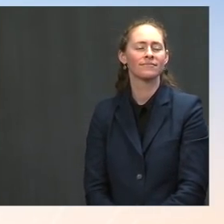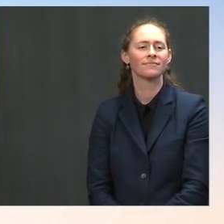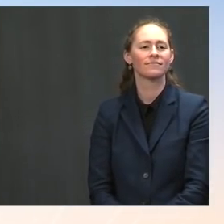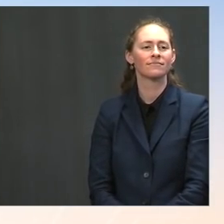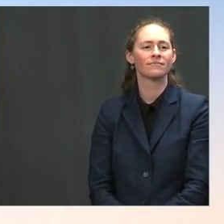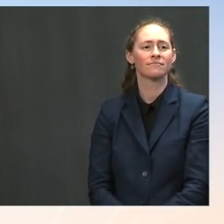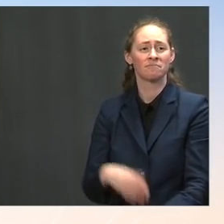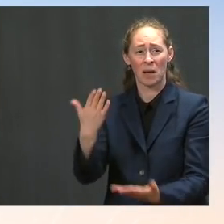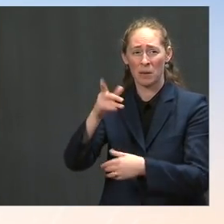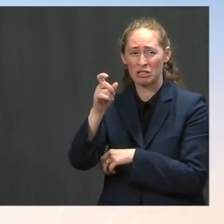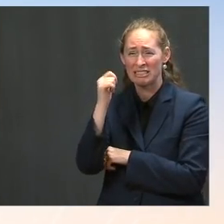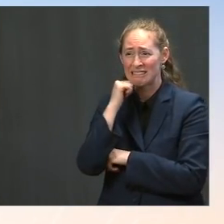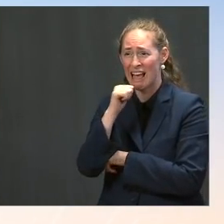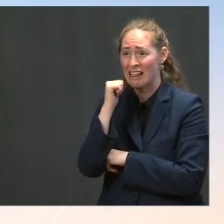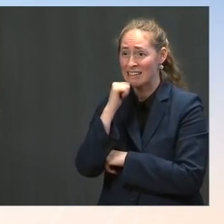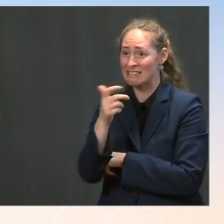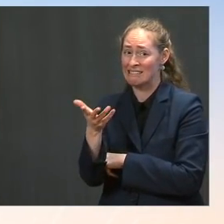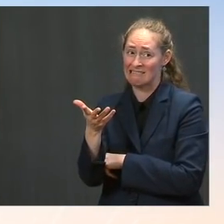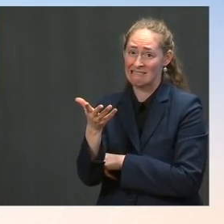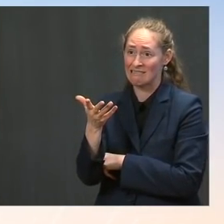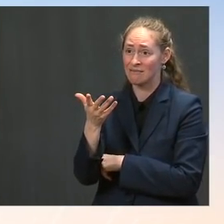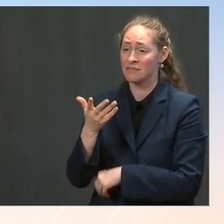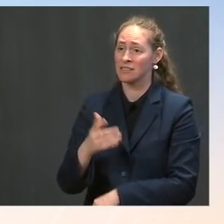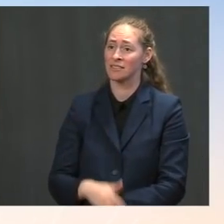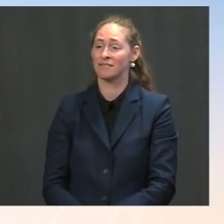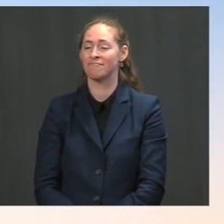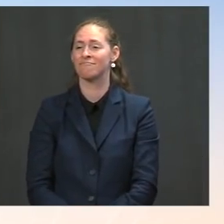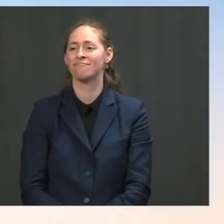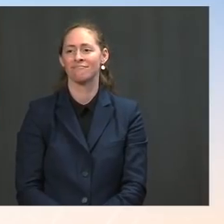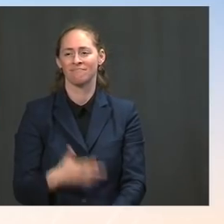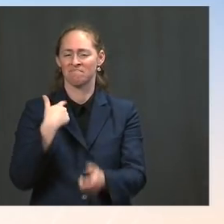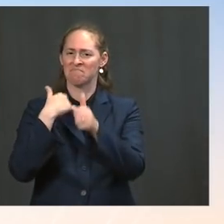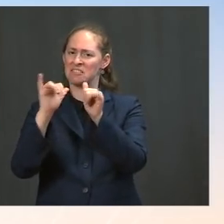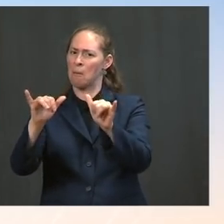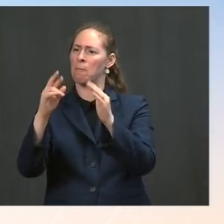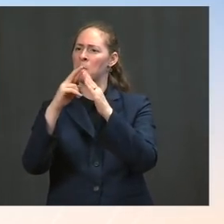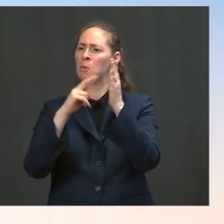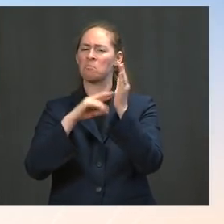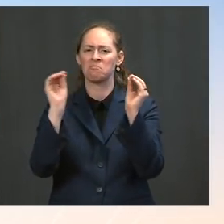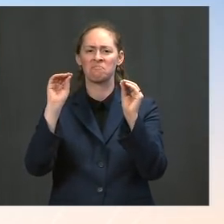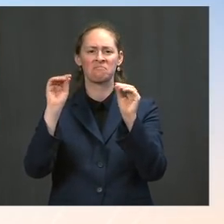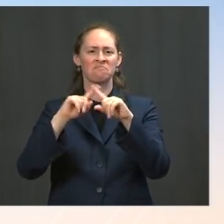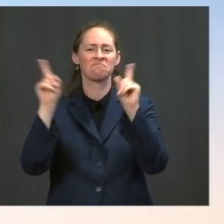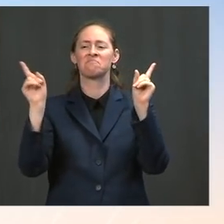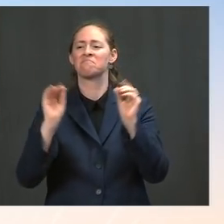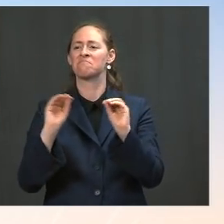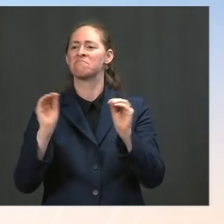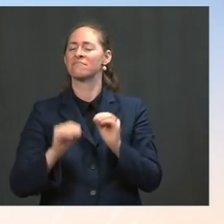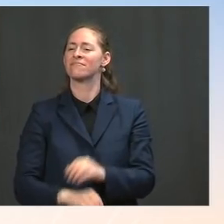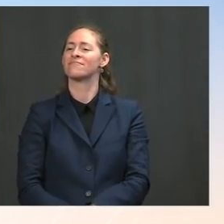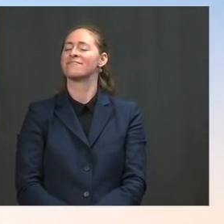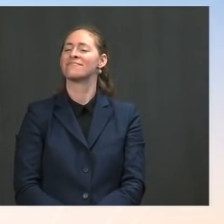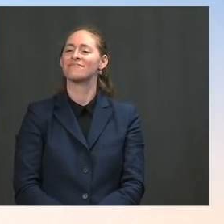Ms. Psaki: Nothing has changed about our protocols. I think what -- what the big takeaway here should be is that we have protocols in place.